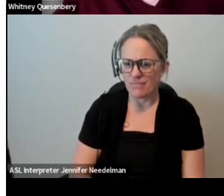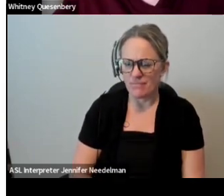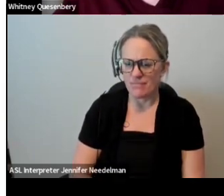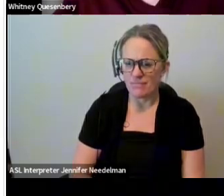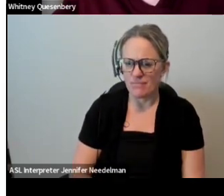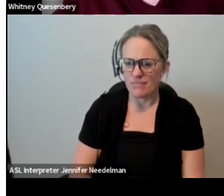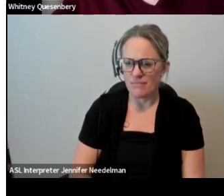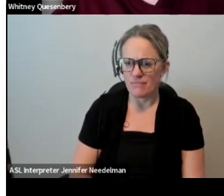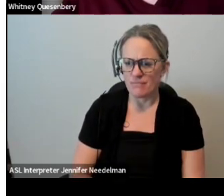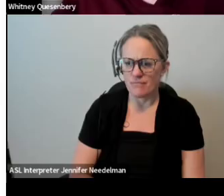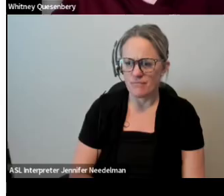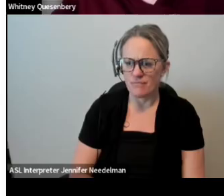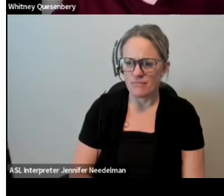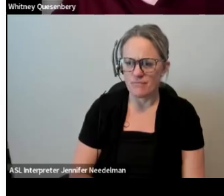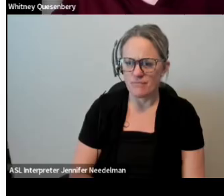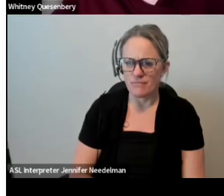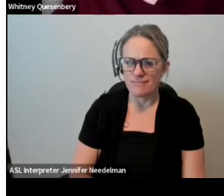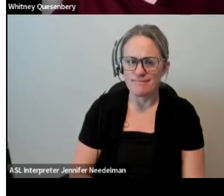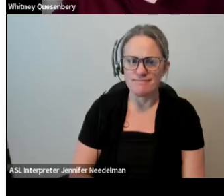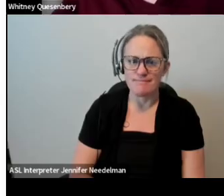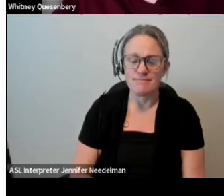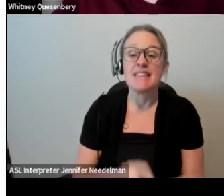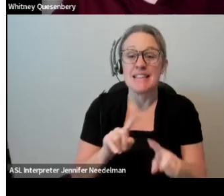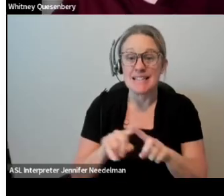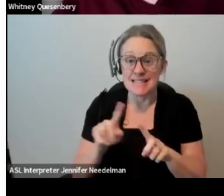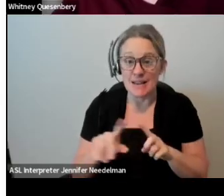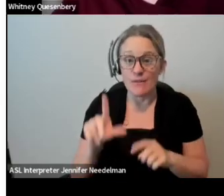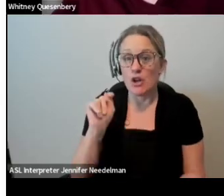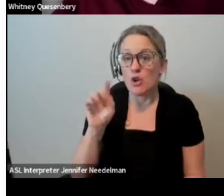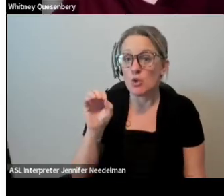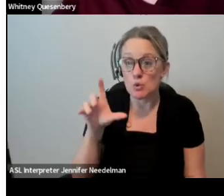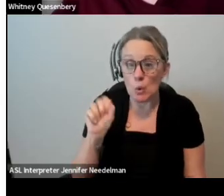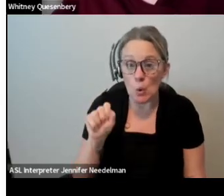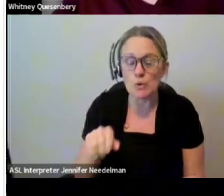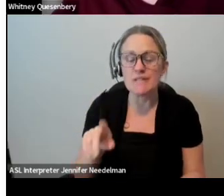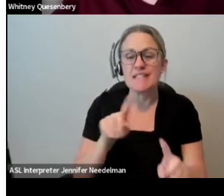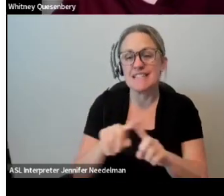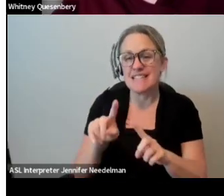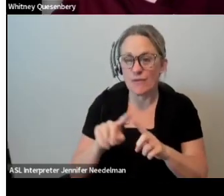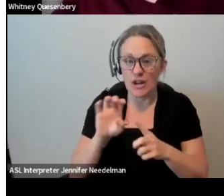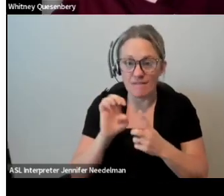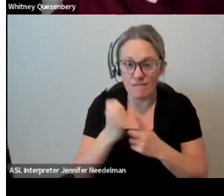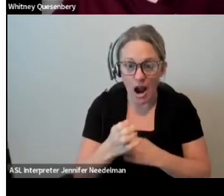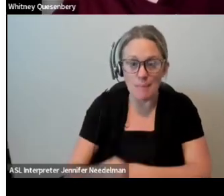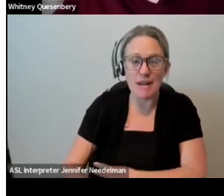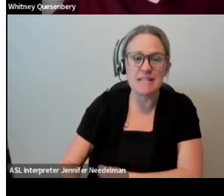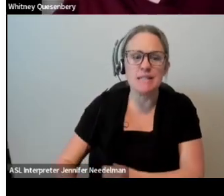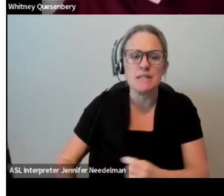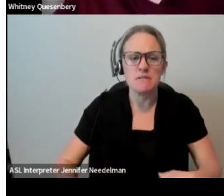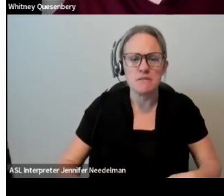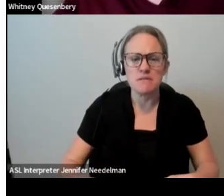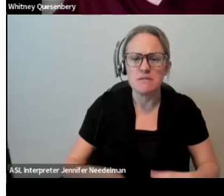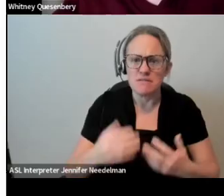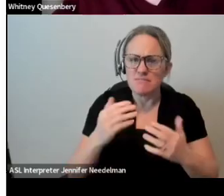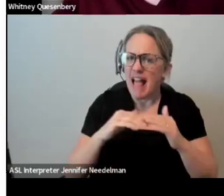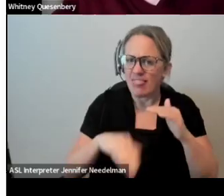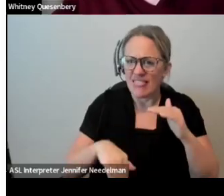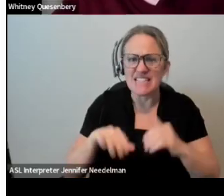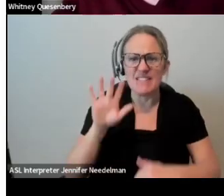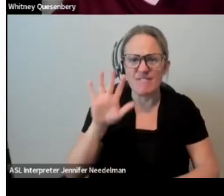Okay, so different tools in different environments, at least five visible disabilities, but a couple of invisible disabilities as well.